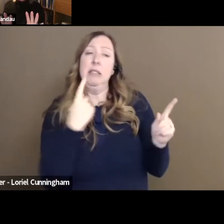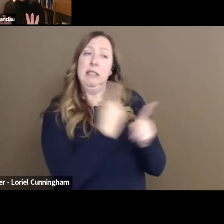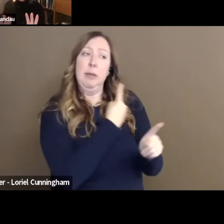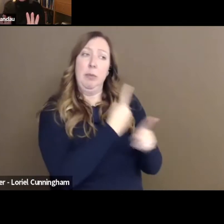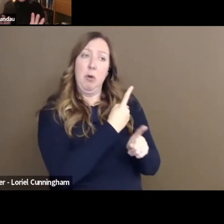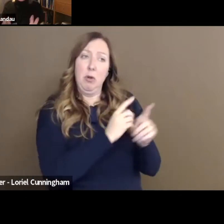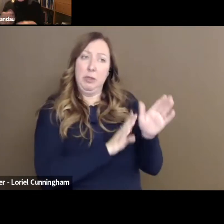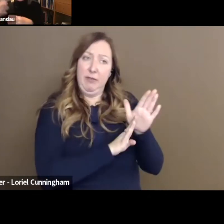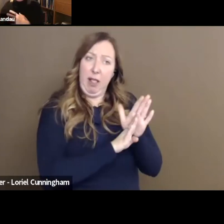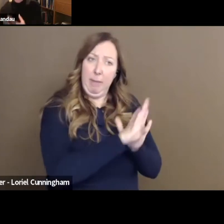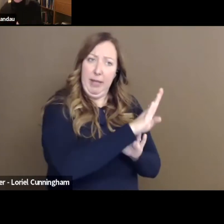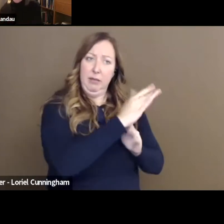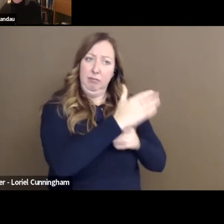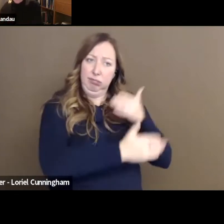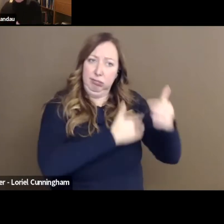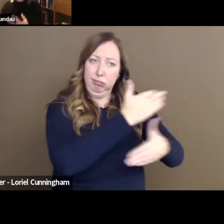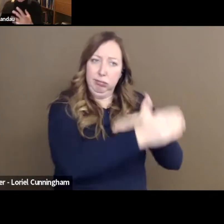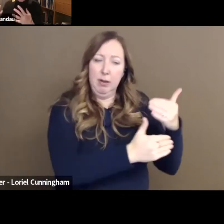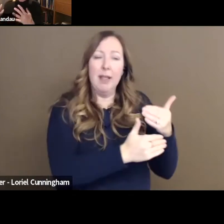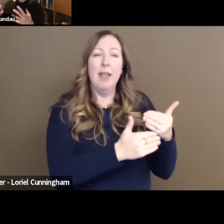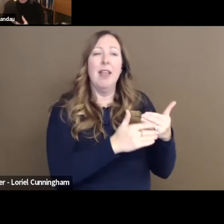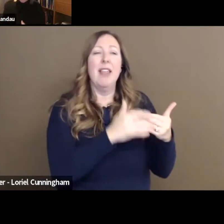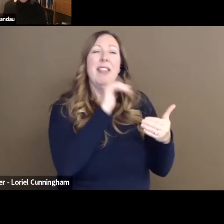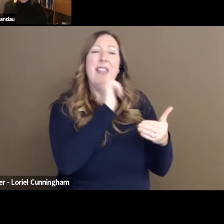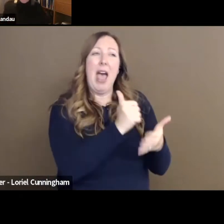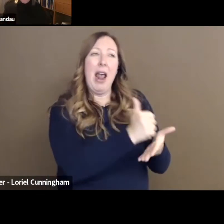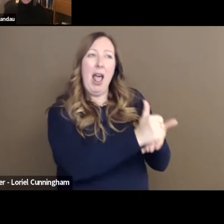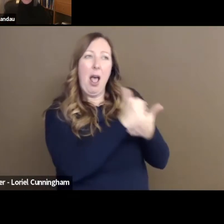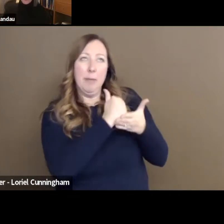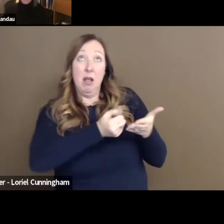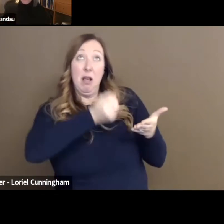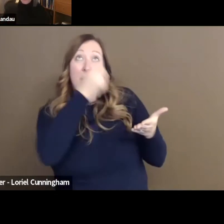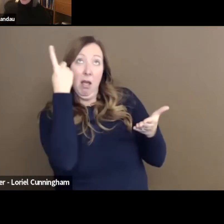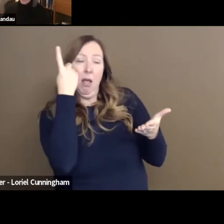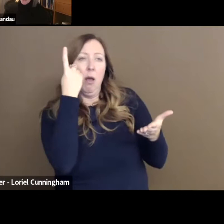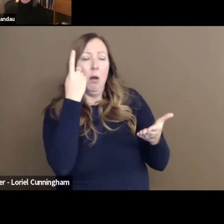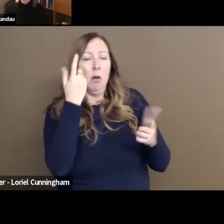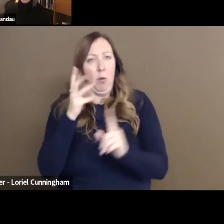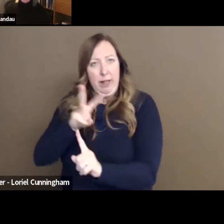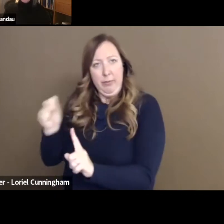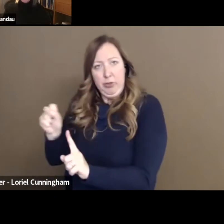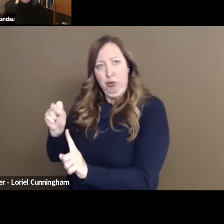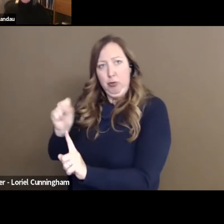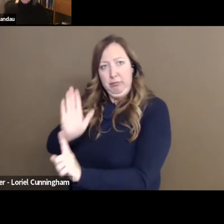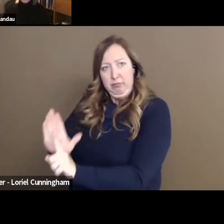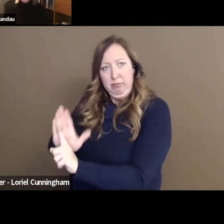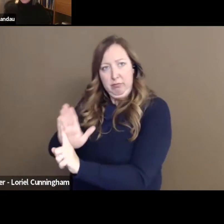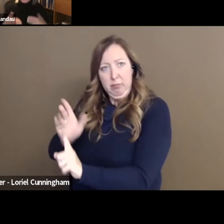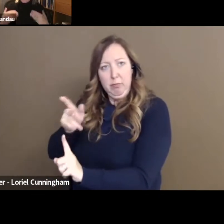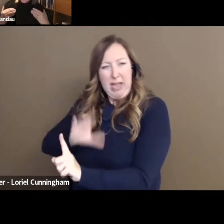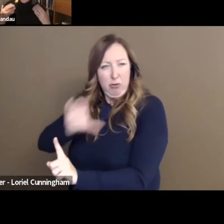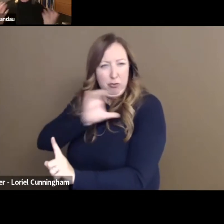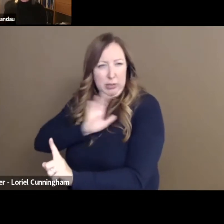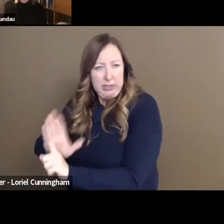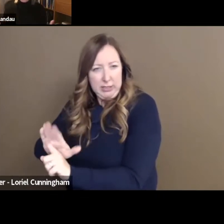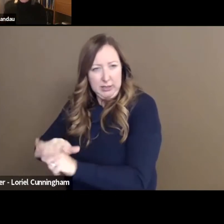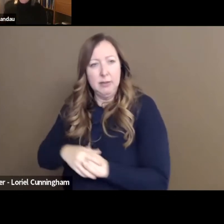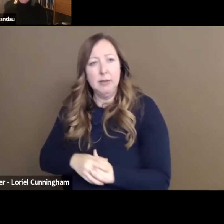say are part of the explanation for the profile of williams syndrome and that